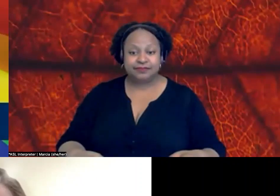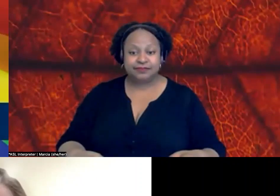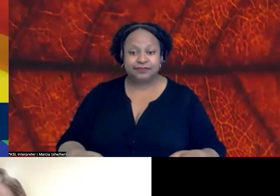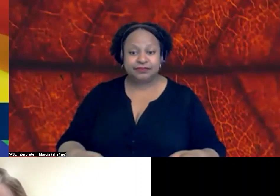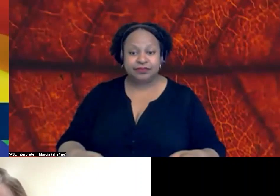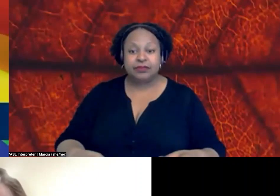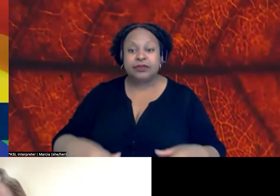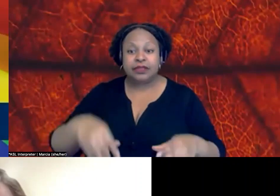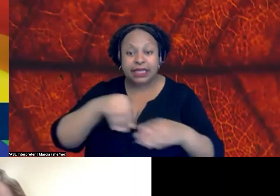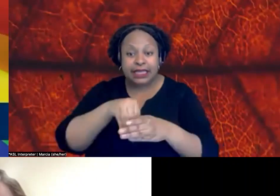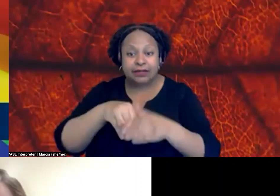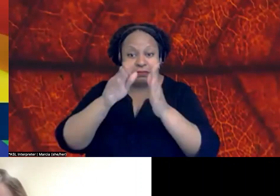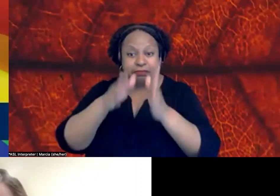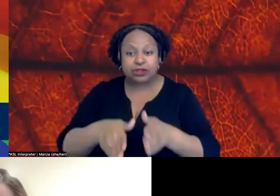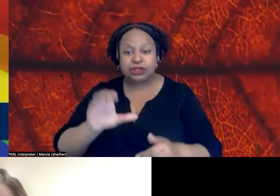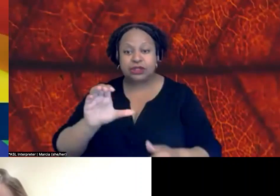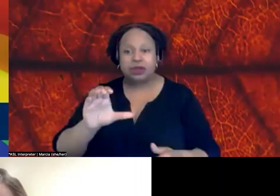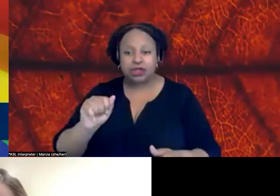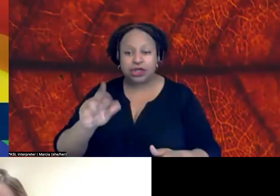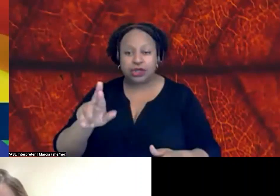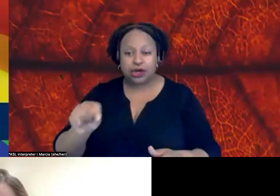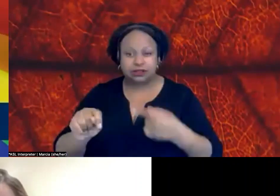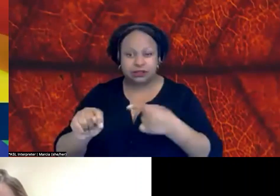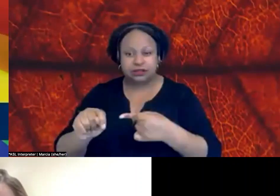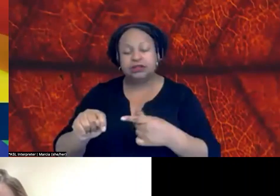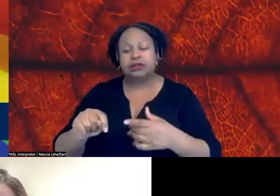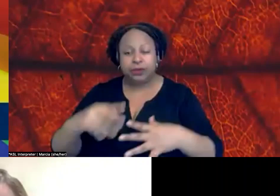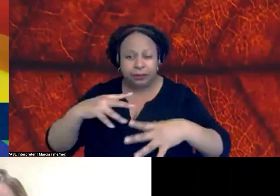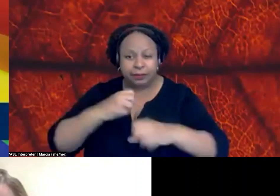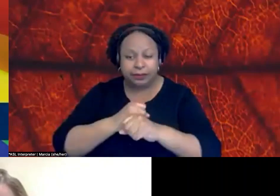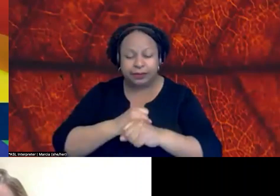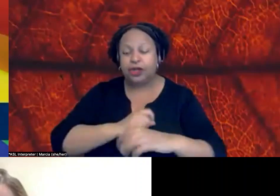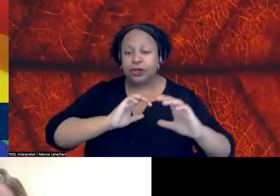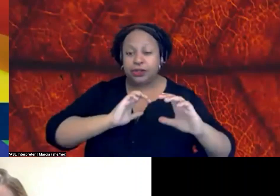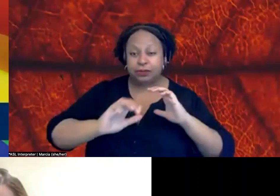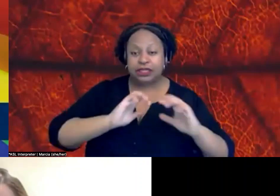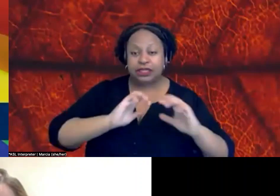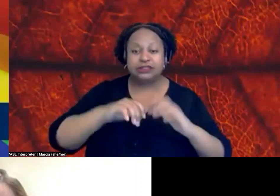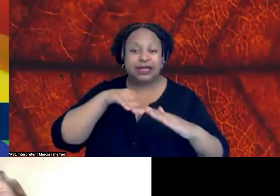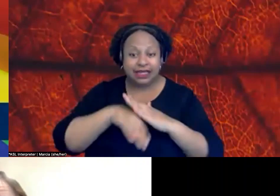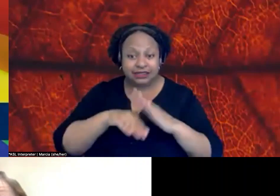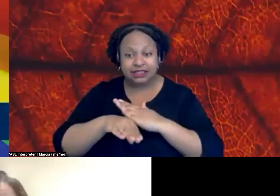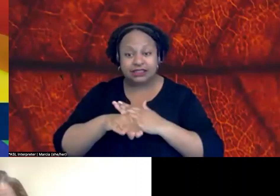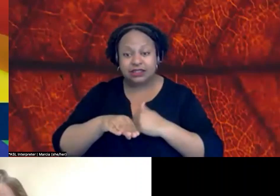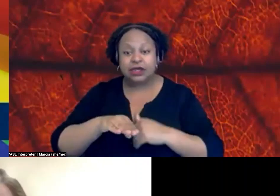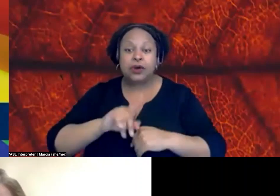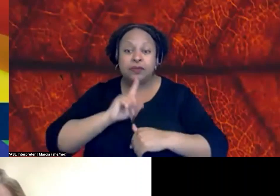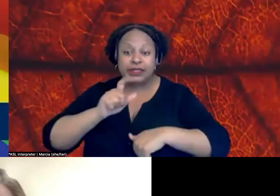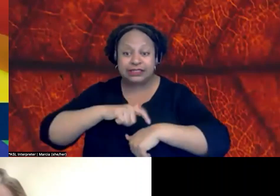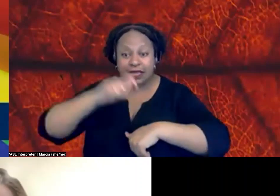So the full acronym for CART is Communication Access Real Time Translation.